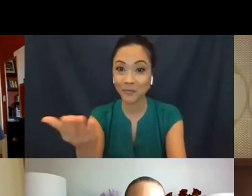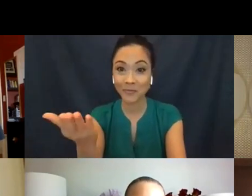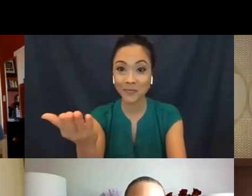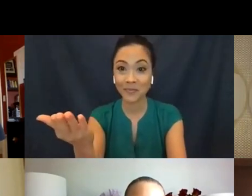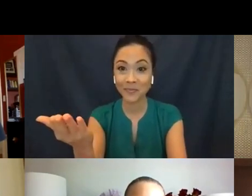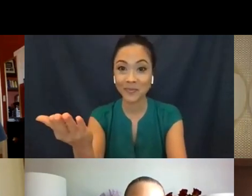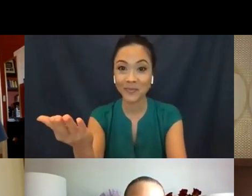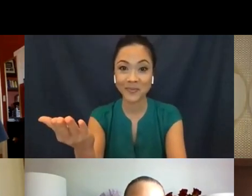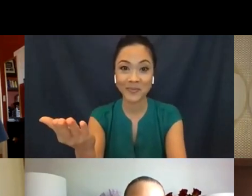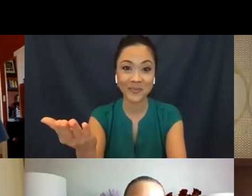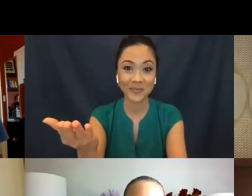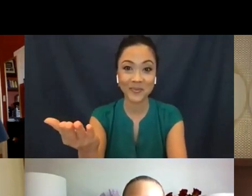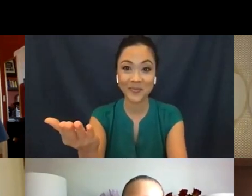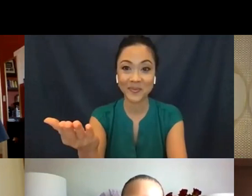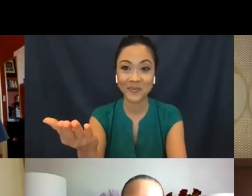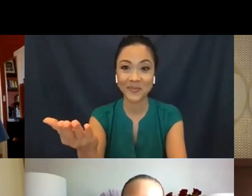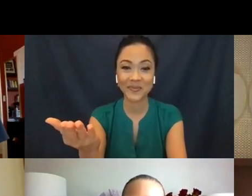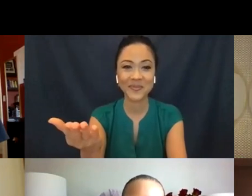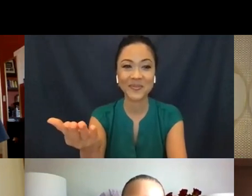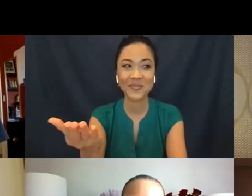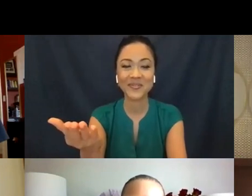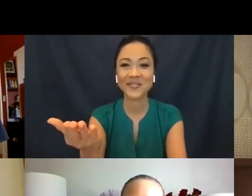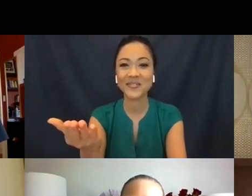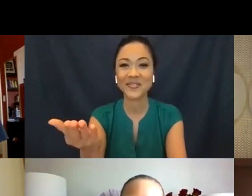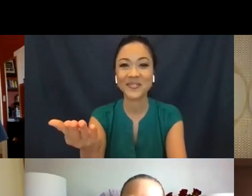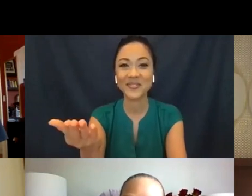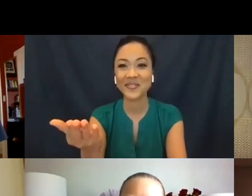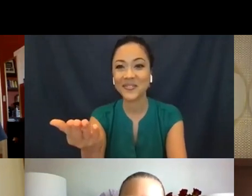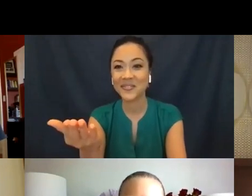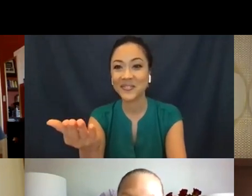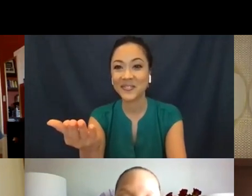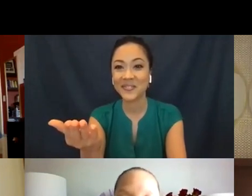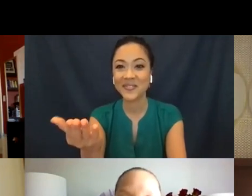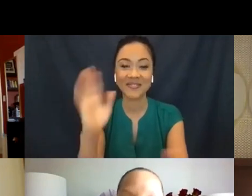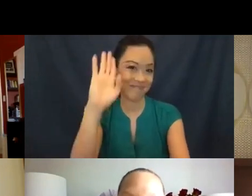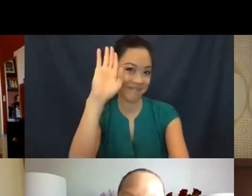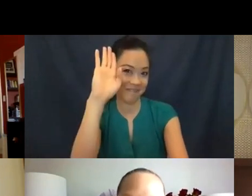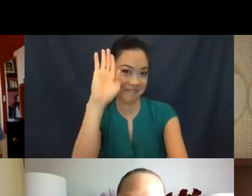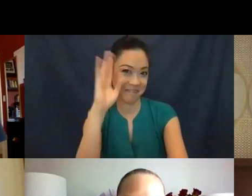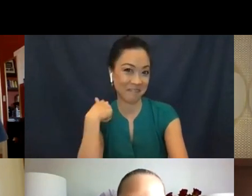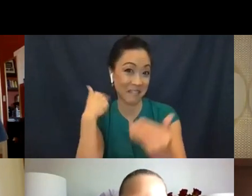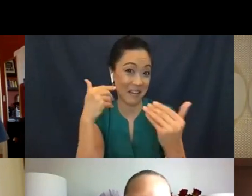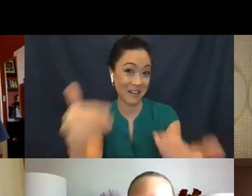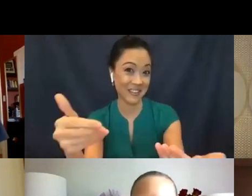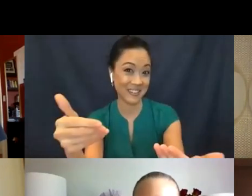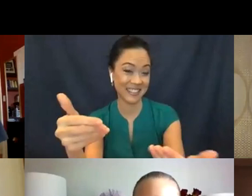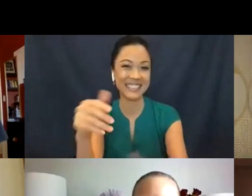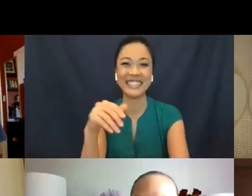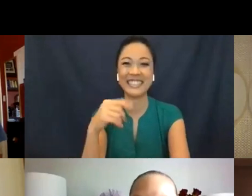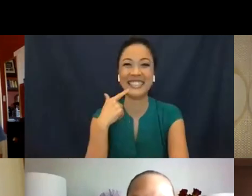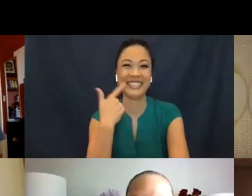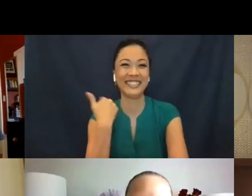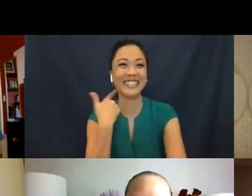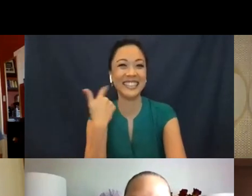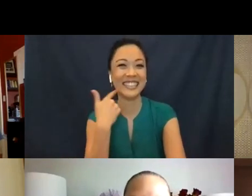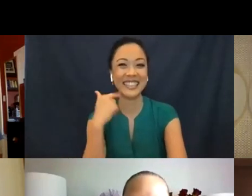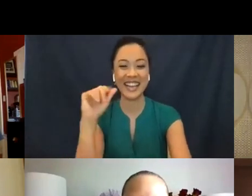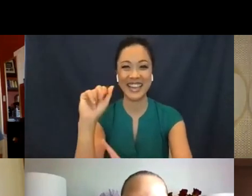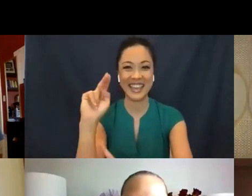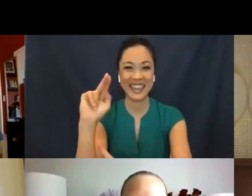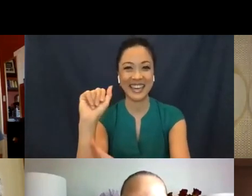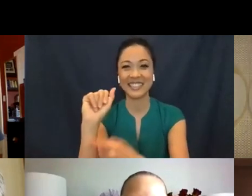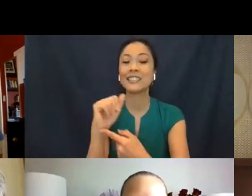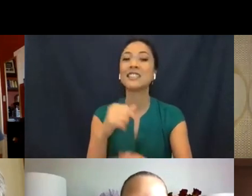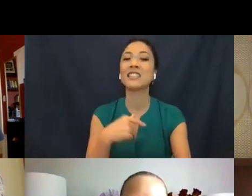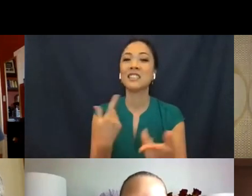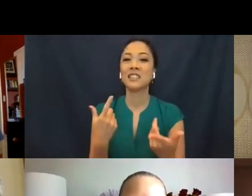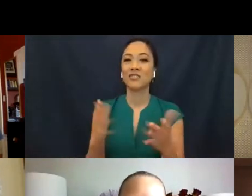I will go. As I shared, I'm the Executive Director of Dance Theatre